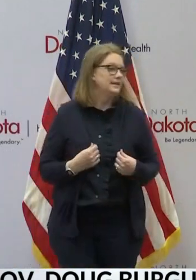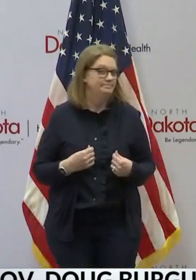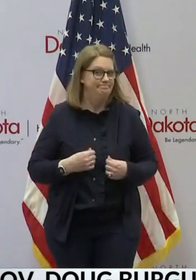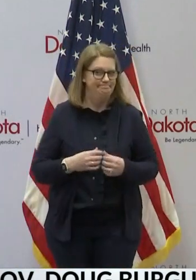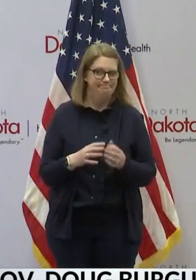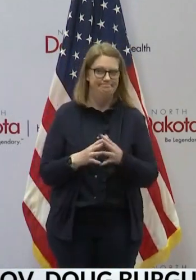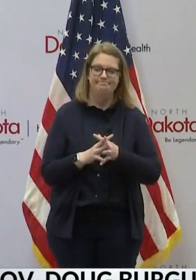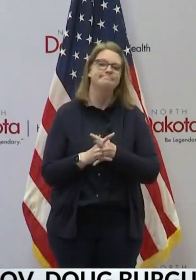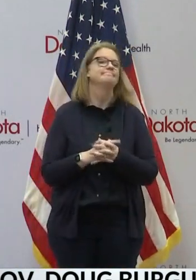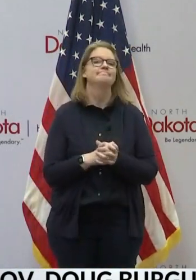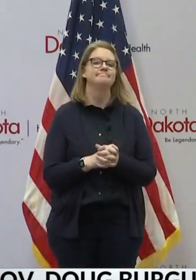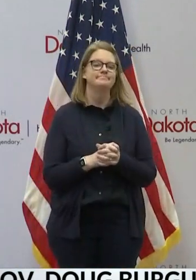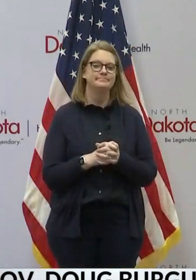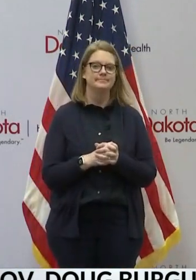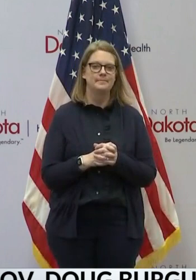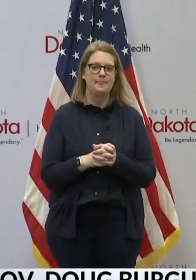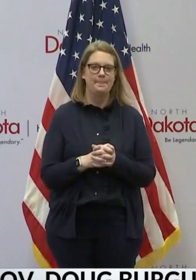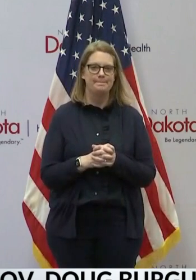REAL-TIME CLOSED CAPTIONING PROVIDED BY U.S. CAPTIONING